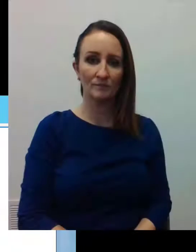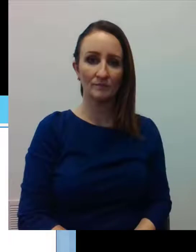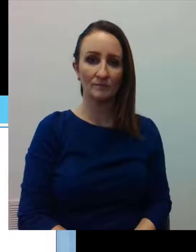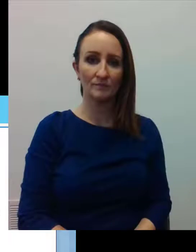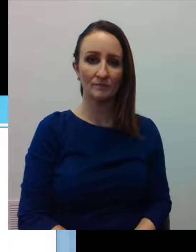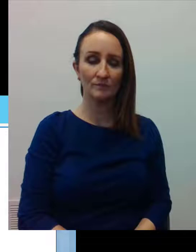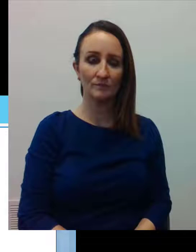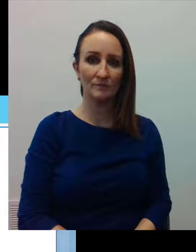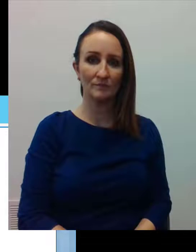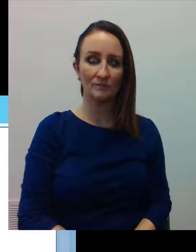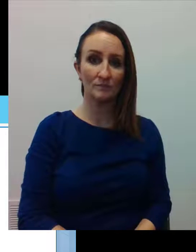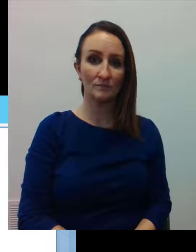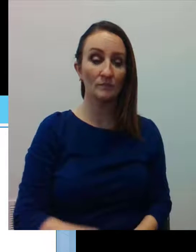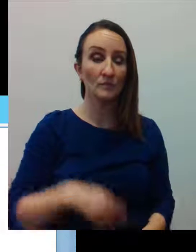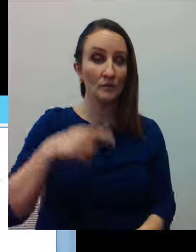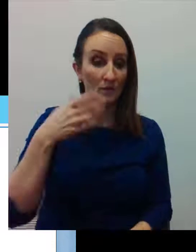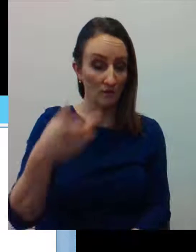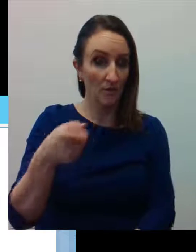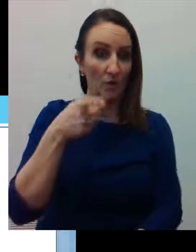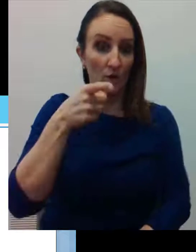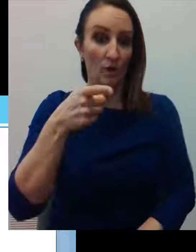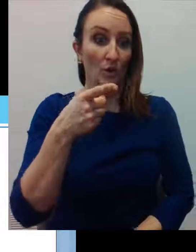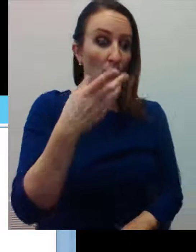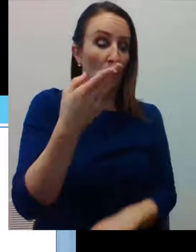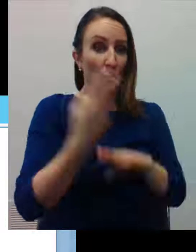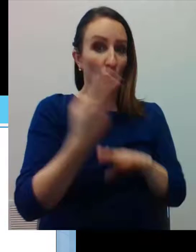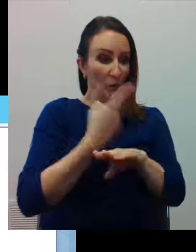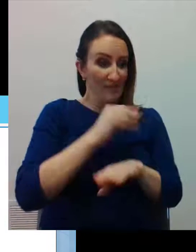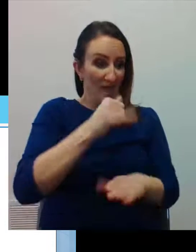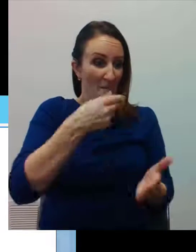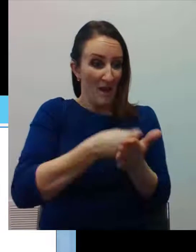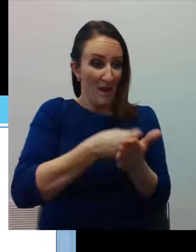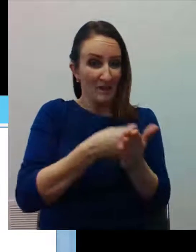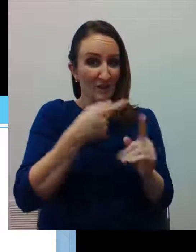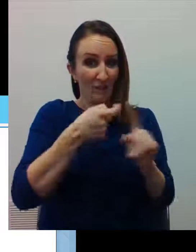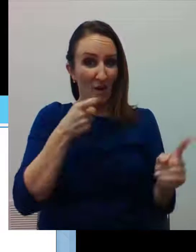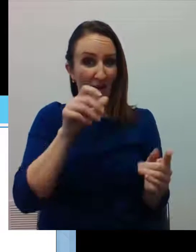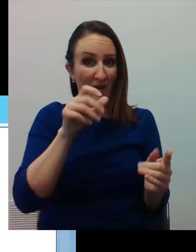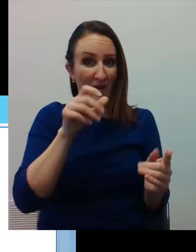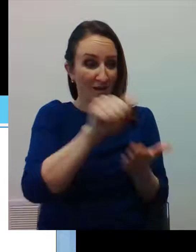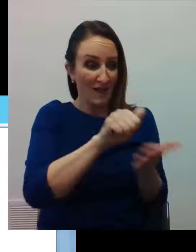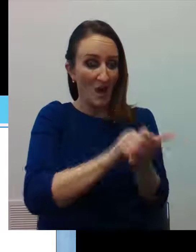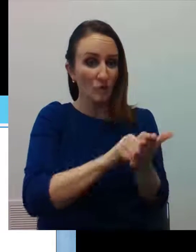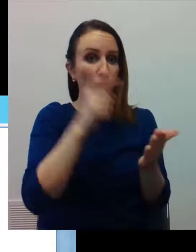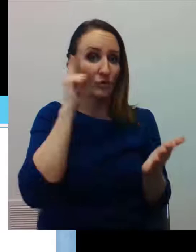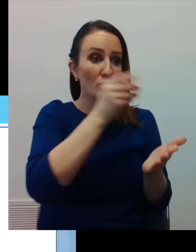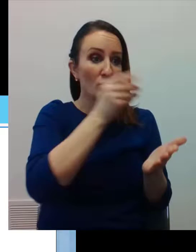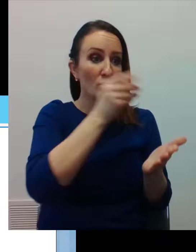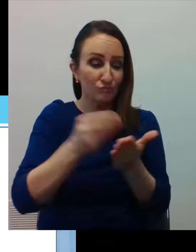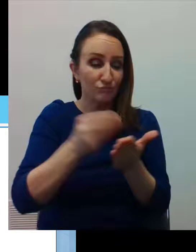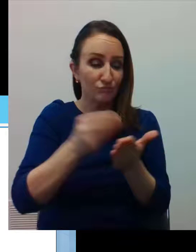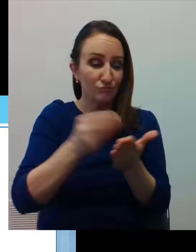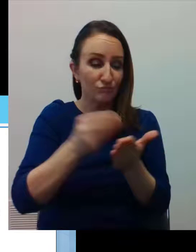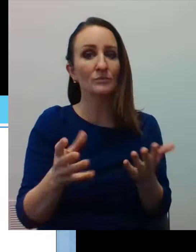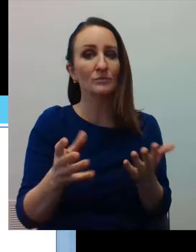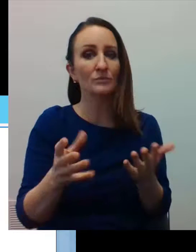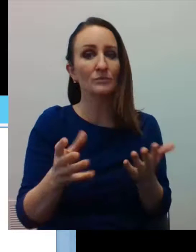Trackable and Defendable What I mean by this so if you are making a purchase for an ABLE account You're going to have to consider on how that purchases an allowable expense